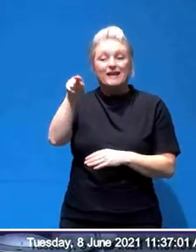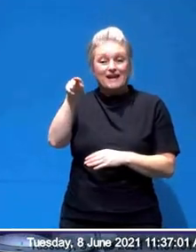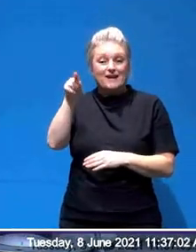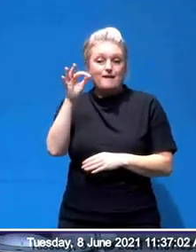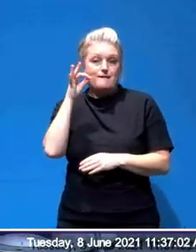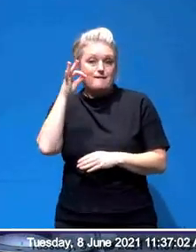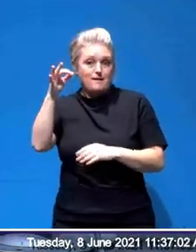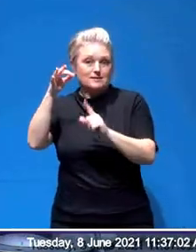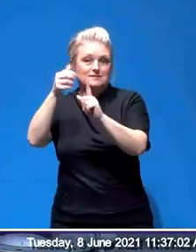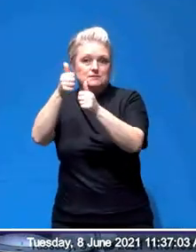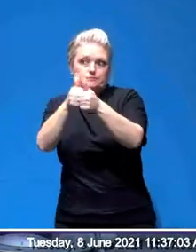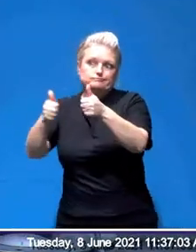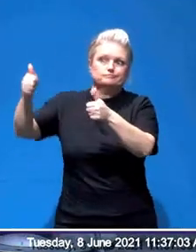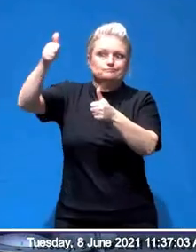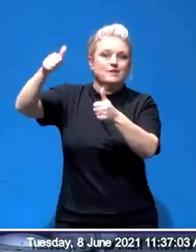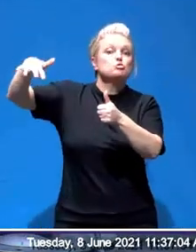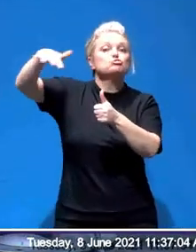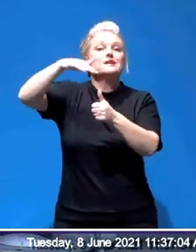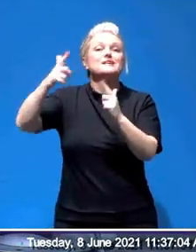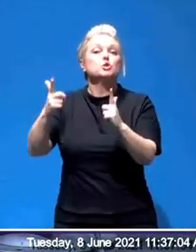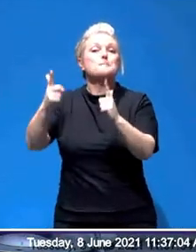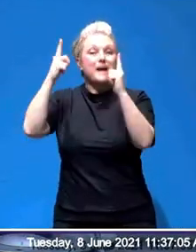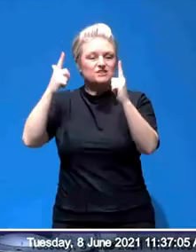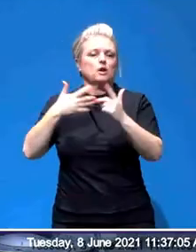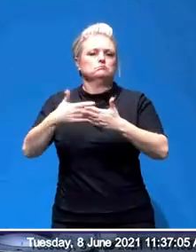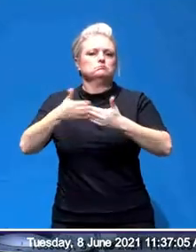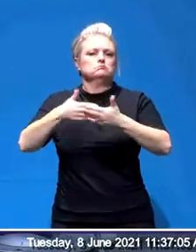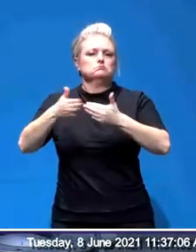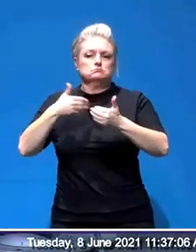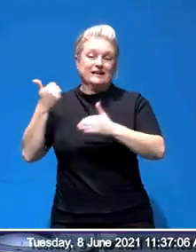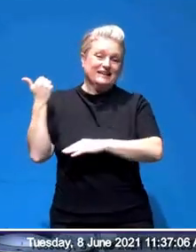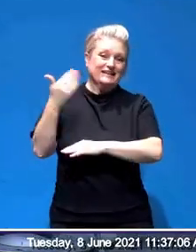and Graham the $500 to cover the cost of the bedding and other items? Yes.